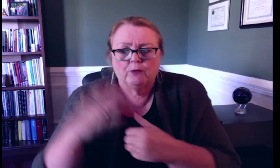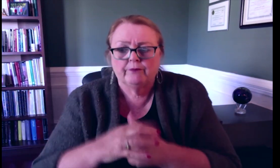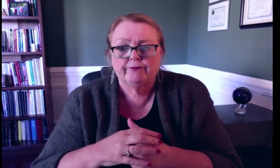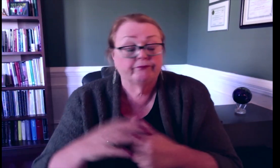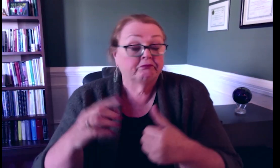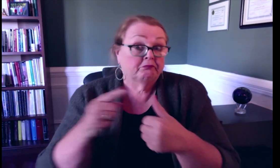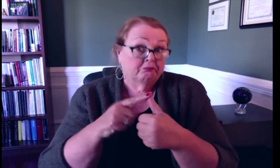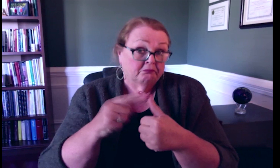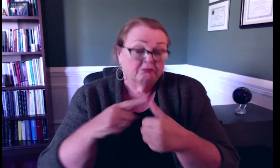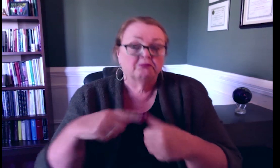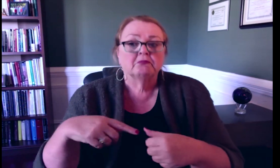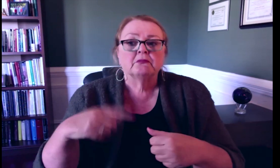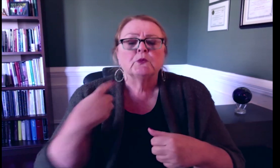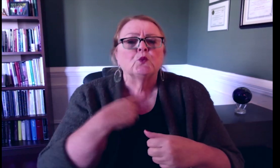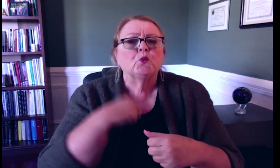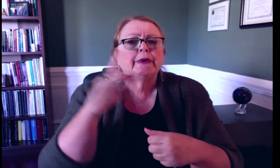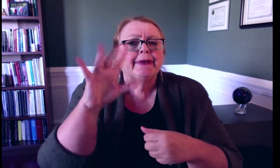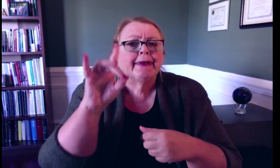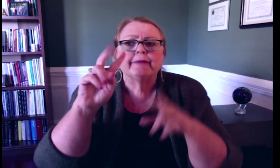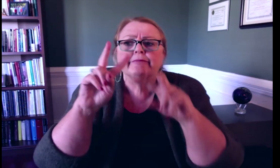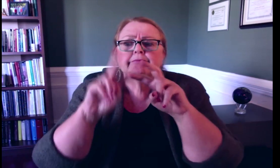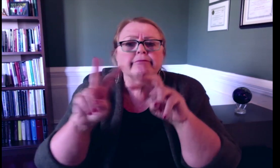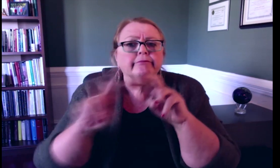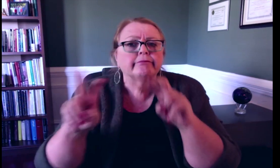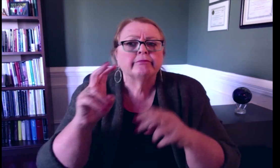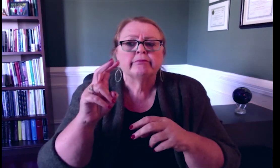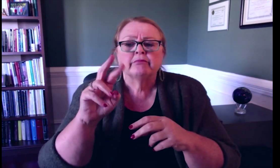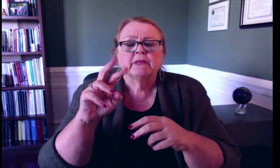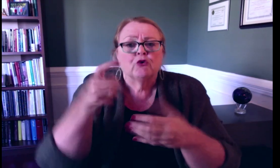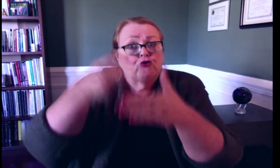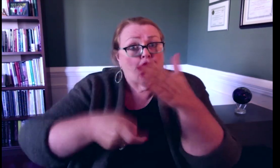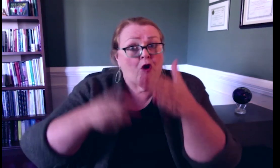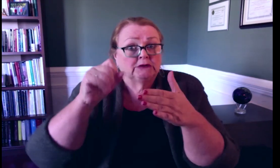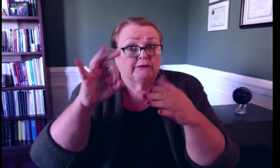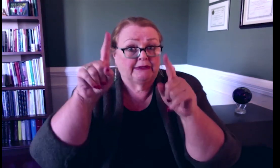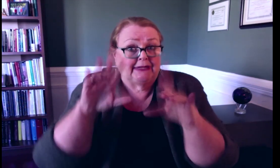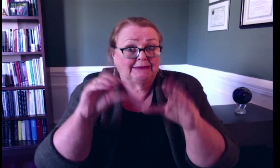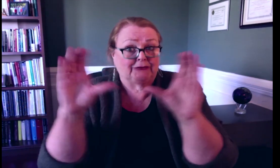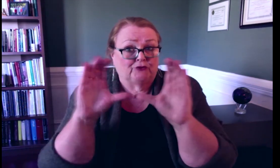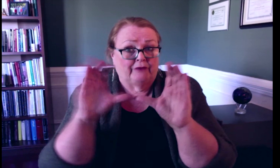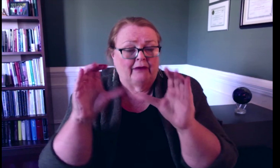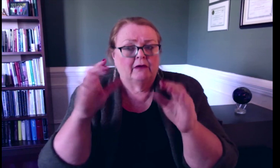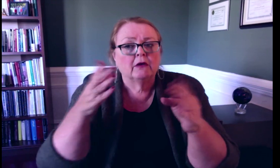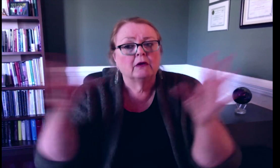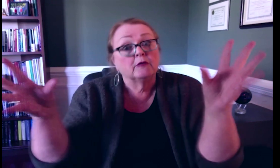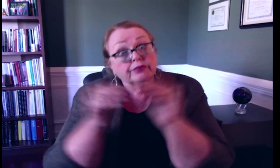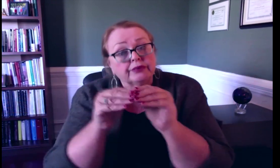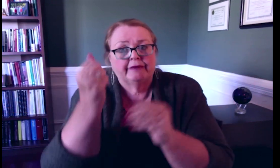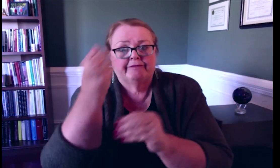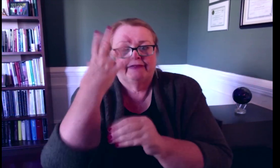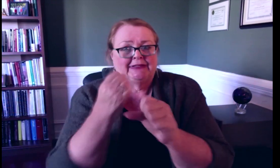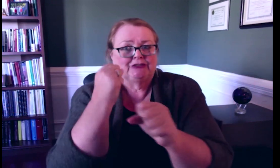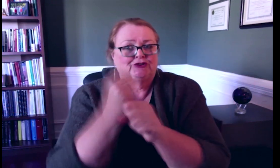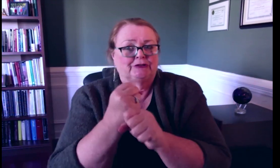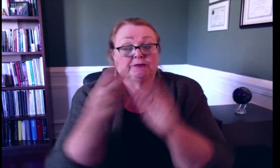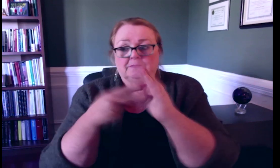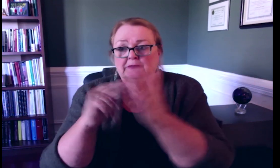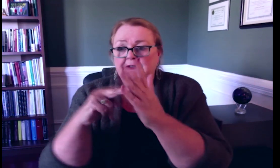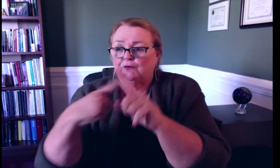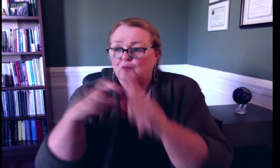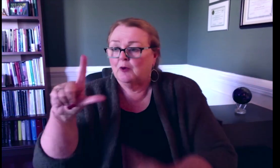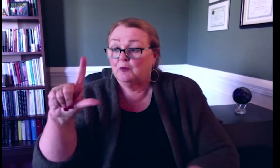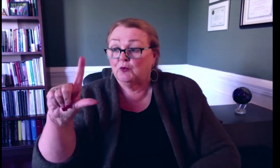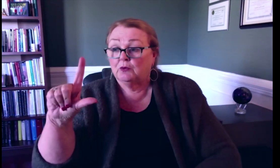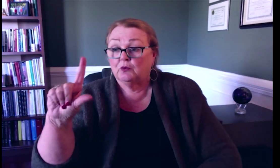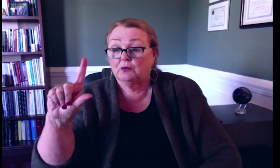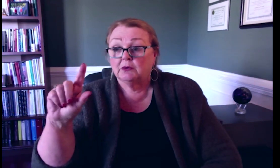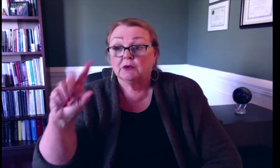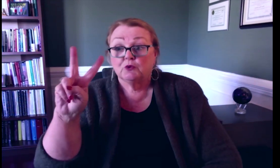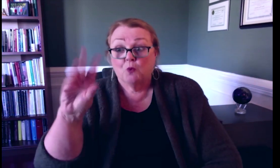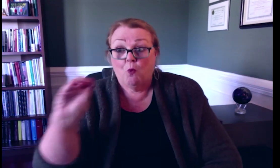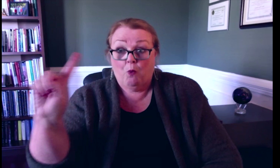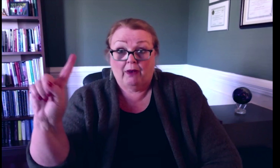we have researched the costs of the tests, going back 15 years, from 2001 until the